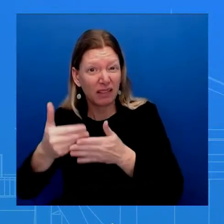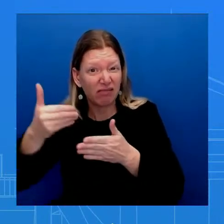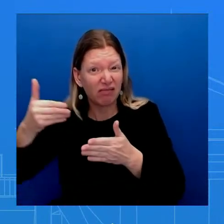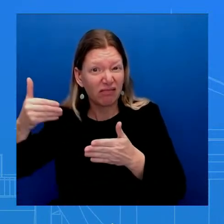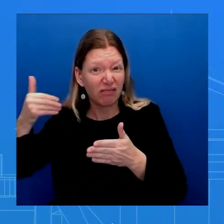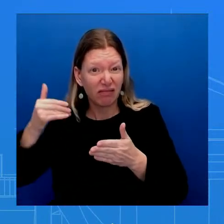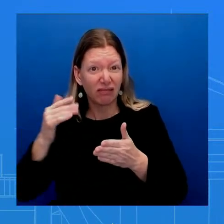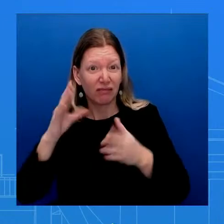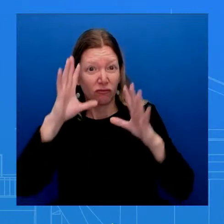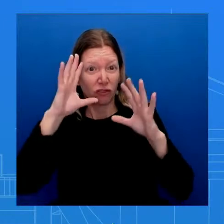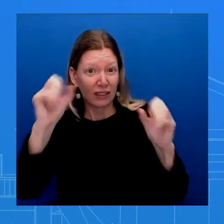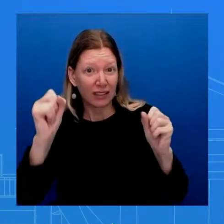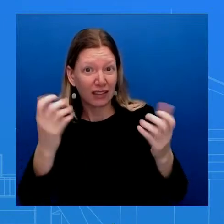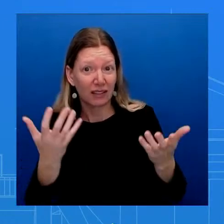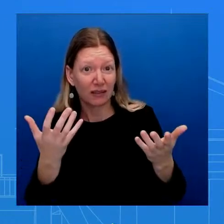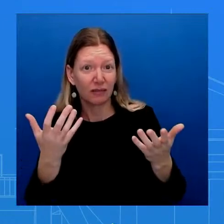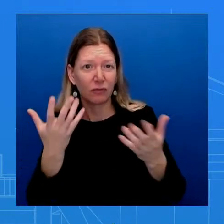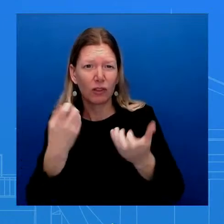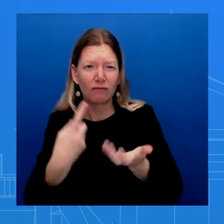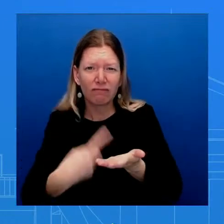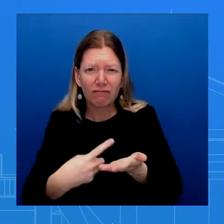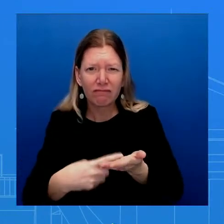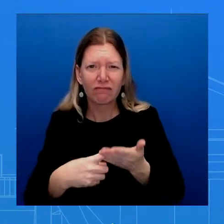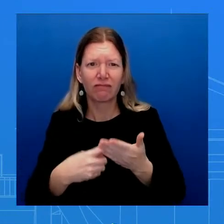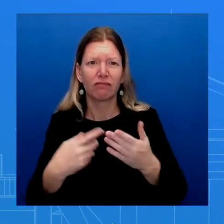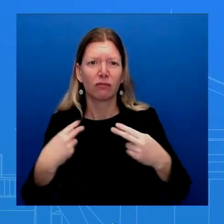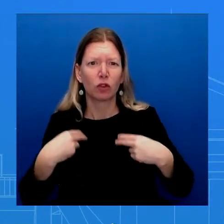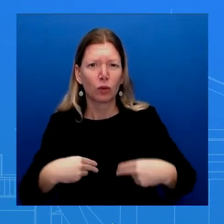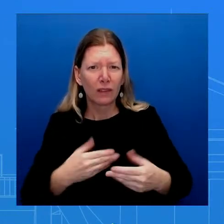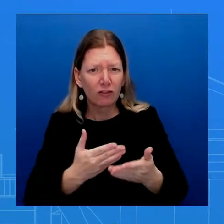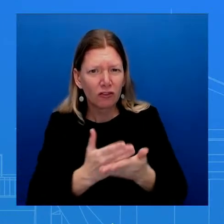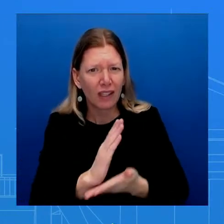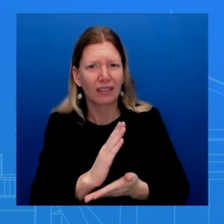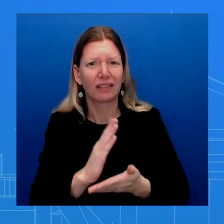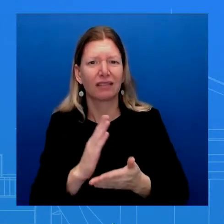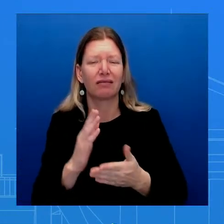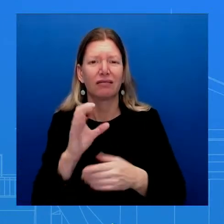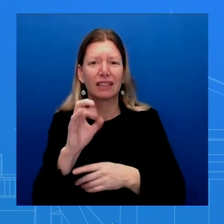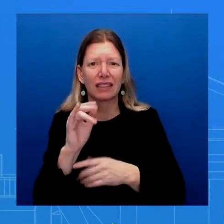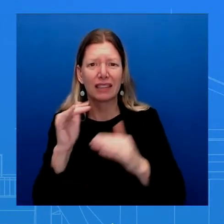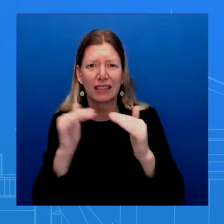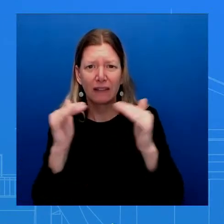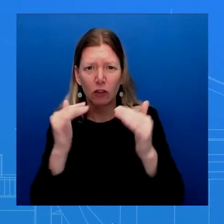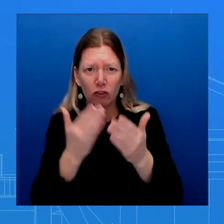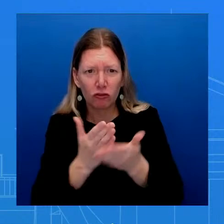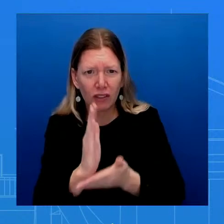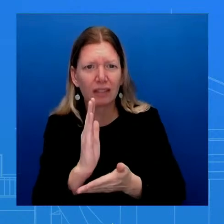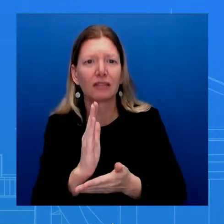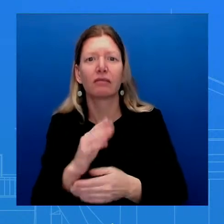Ms. Jean-Pierre: And, look, you're right. It's not just an issue that Mr. -- Mr. Stevie Wonder has. Right? As you -- as you know, we've met will --